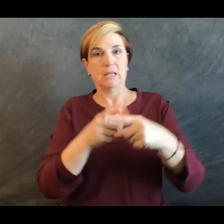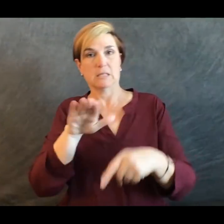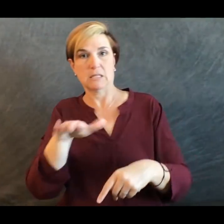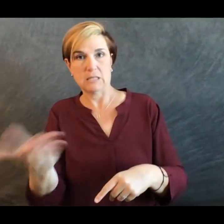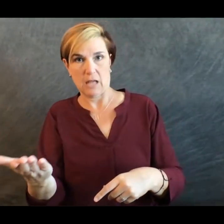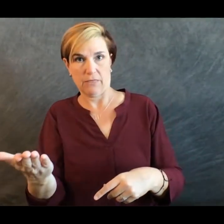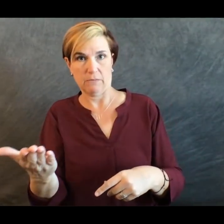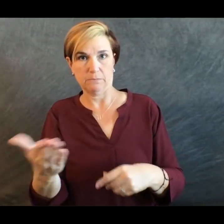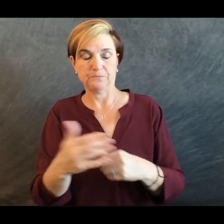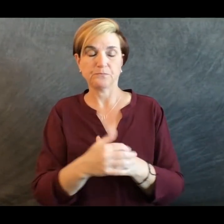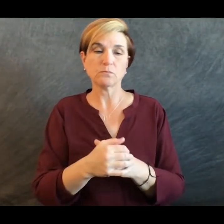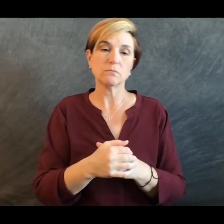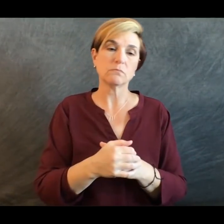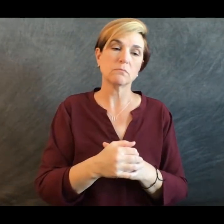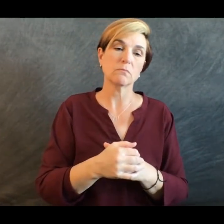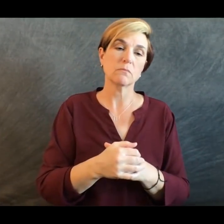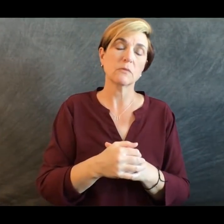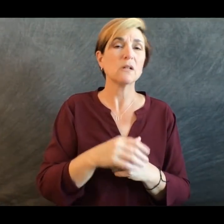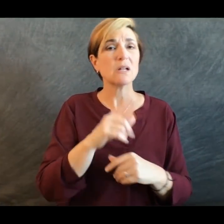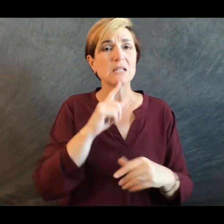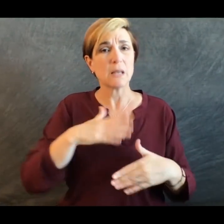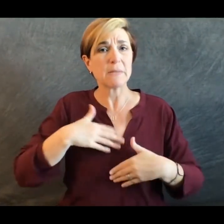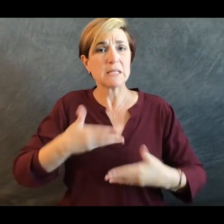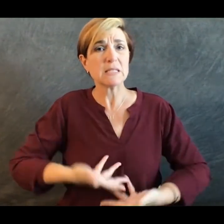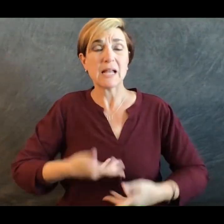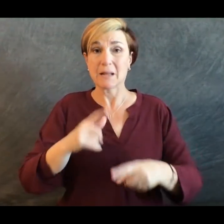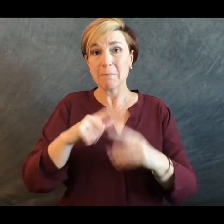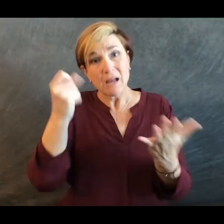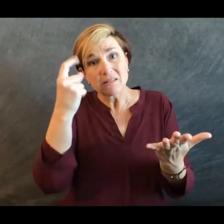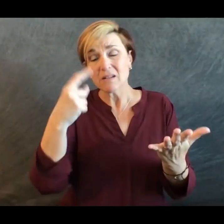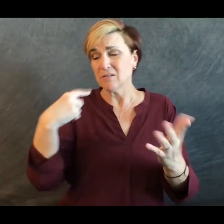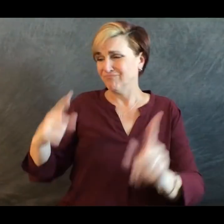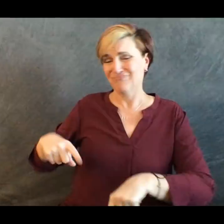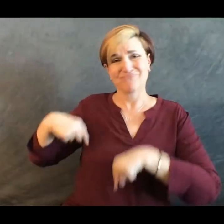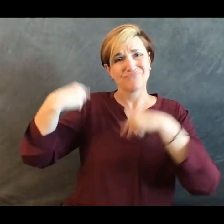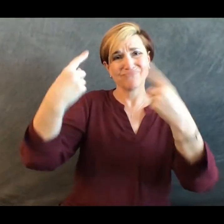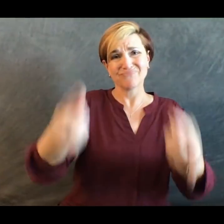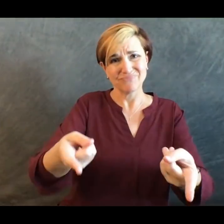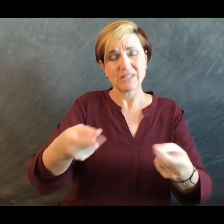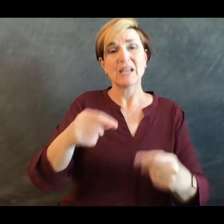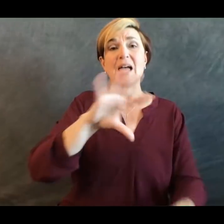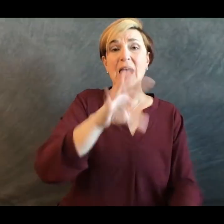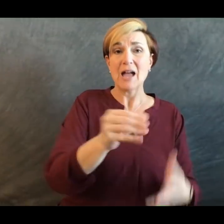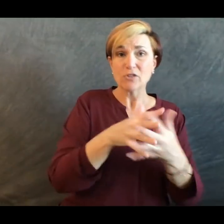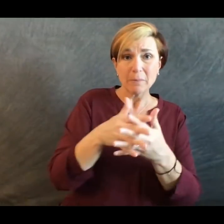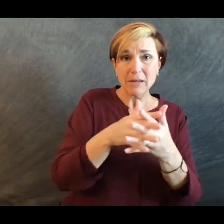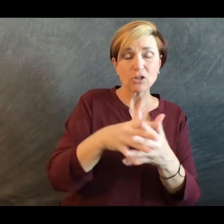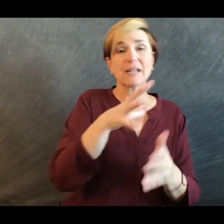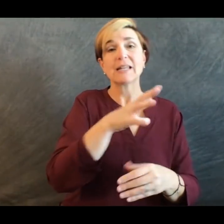have a greater burden of chronic health conditions African Americans and Native Americans hmm excuse me develop high blood